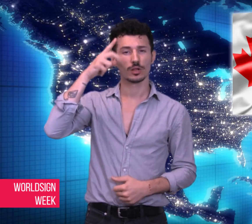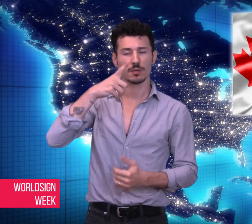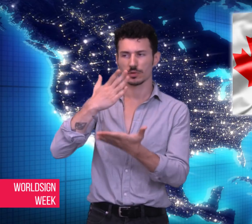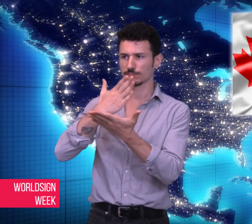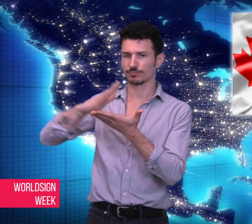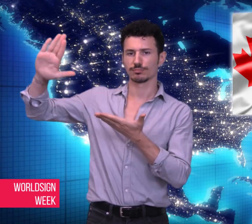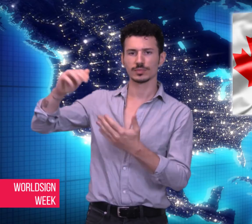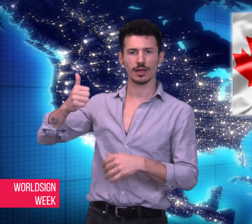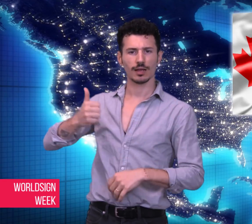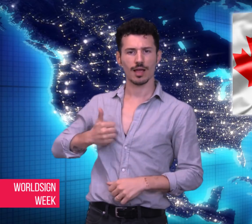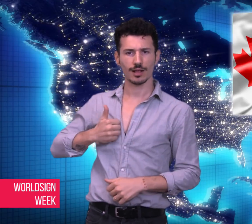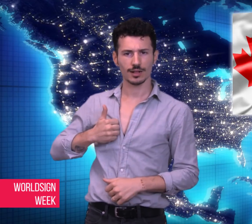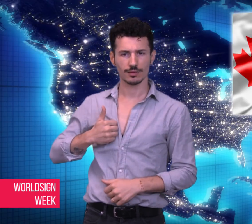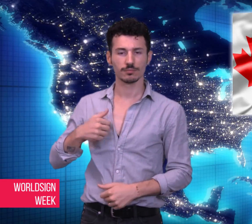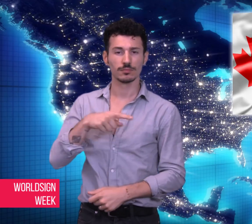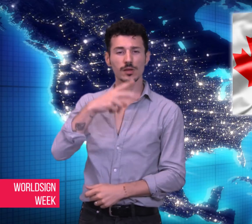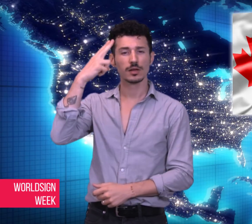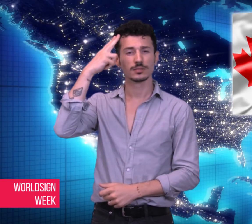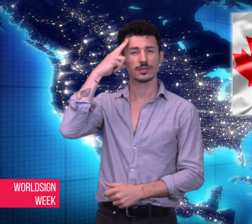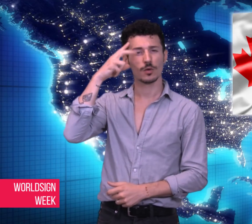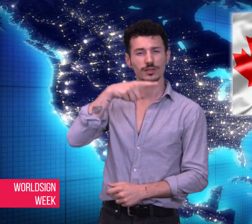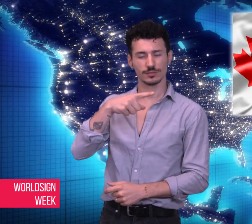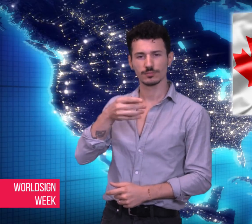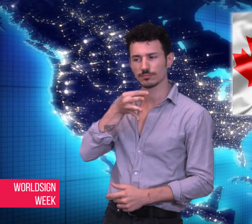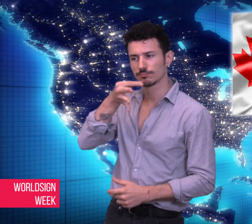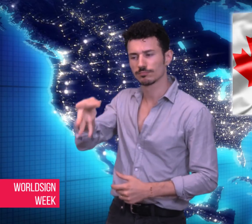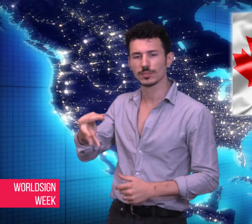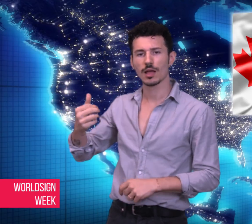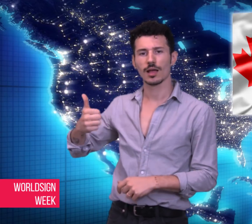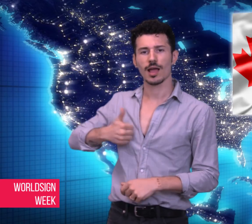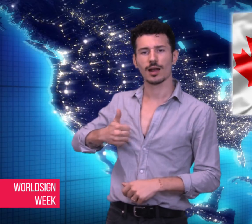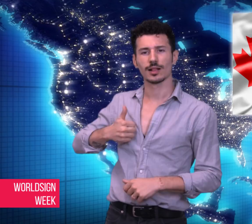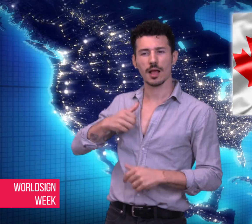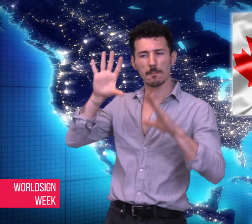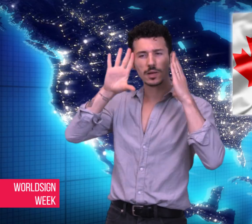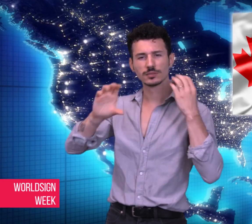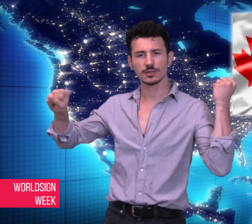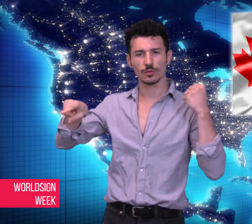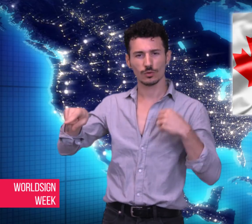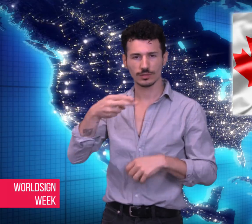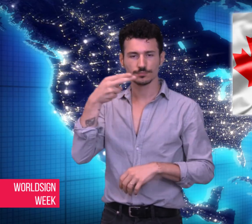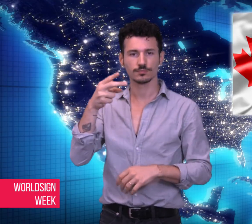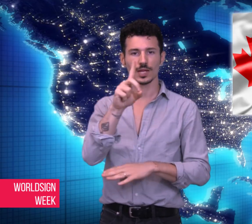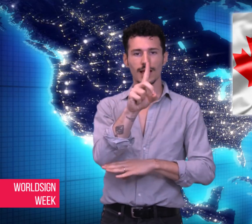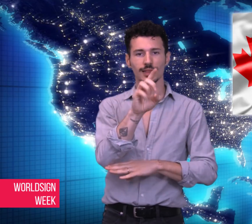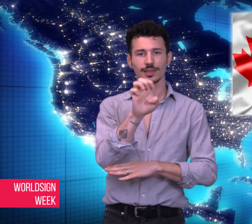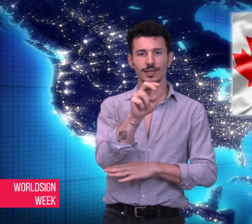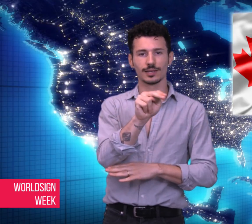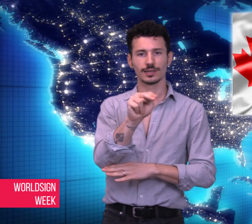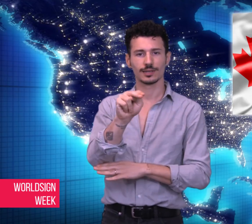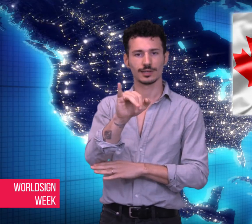Saudi Arabia expelled and gave Canada ambassador Dennis Horak 24 hours on